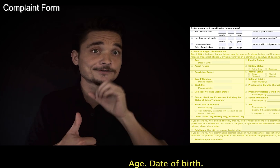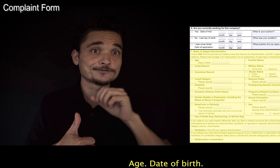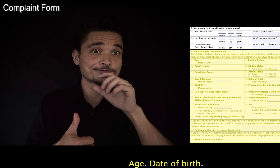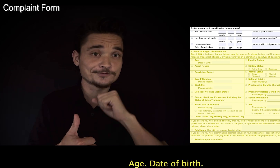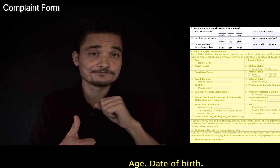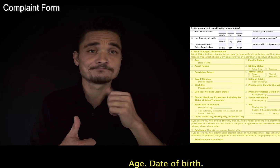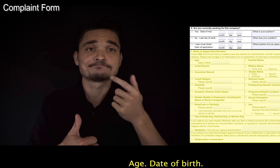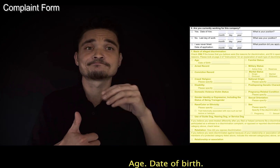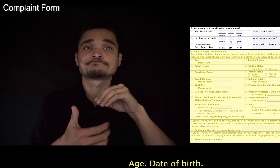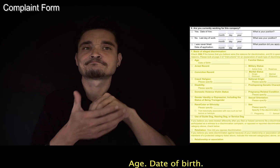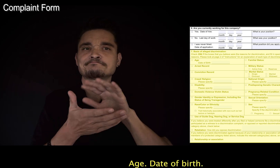Age. Date of birth.